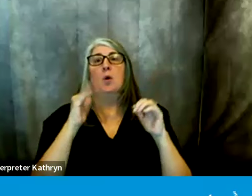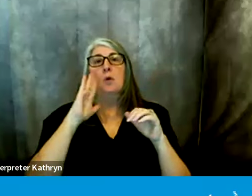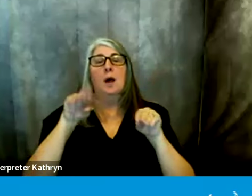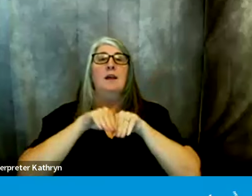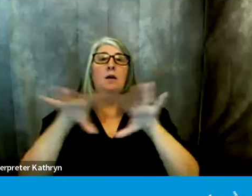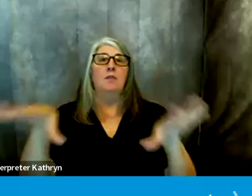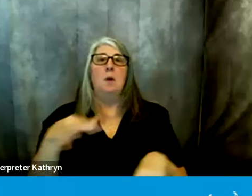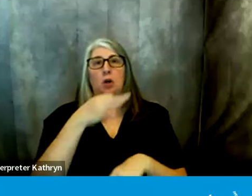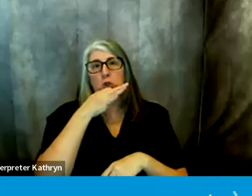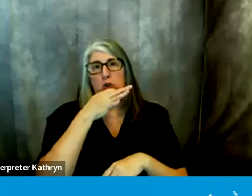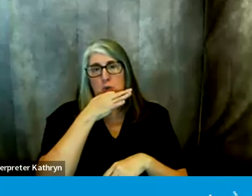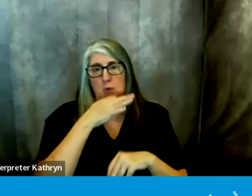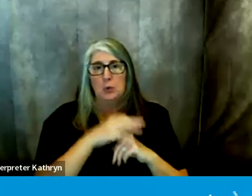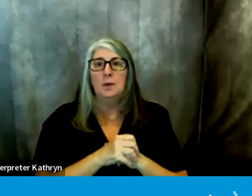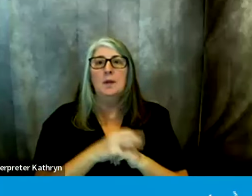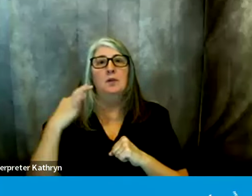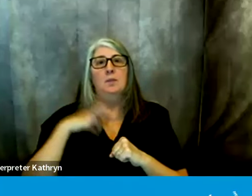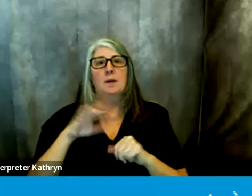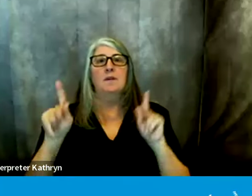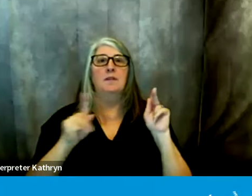so it'll benefit the individuals that live with these unmet clinical needs.